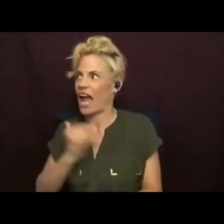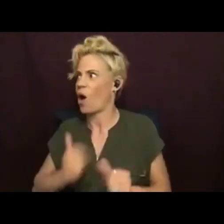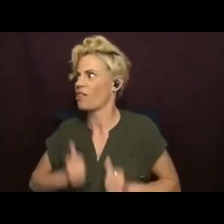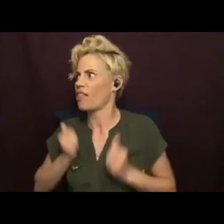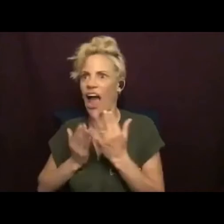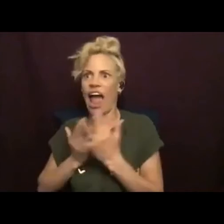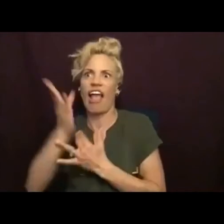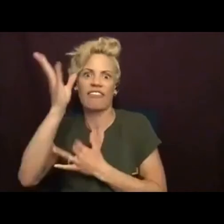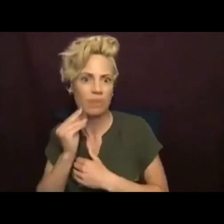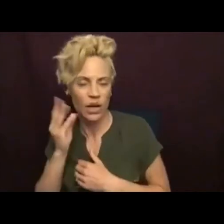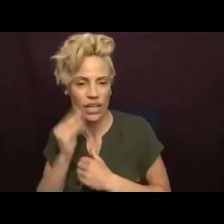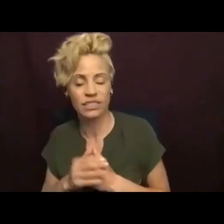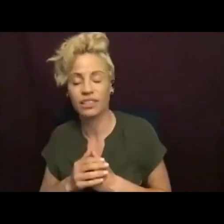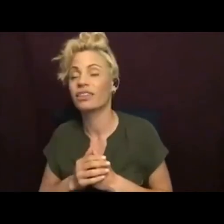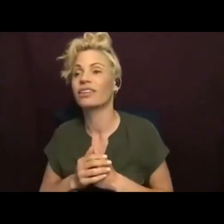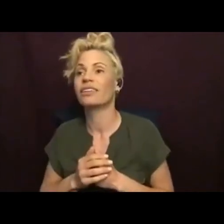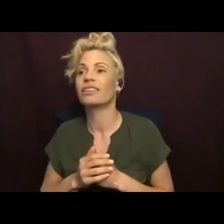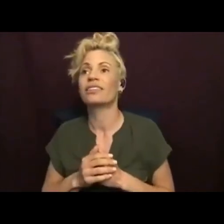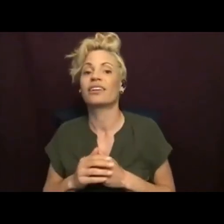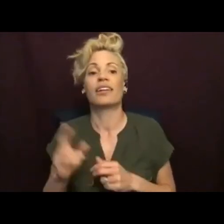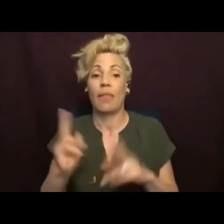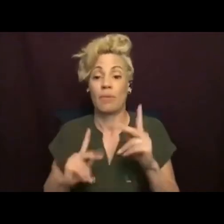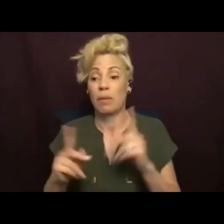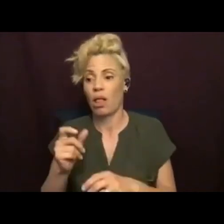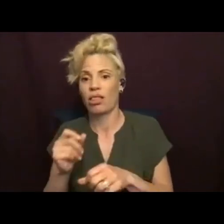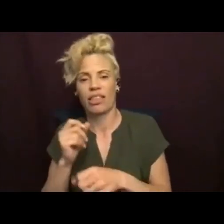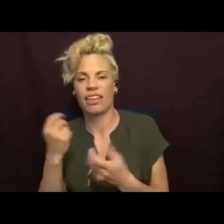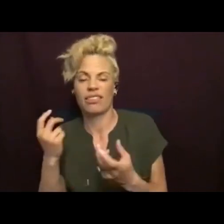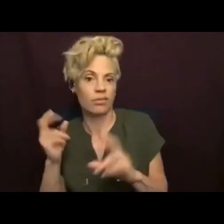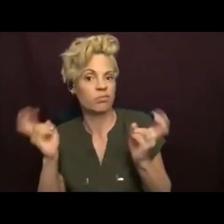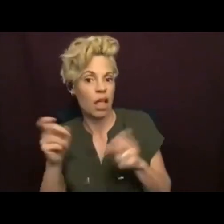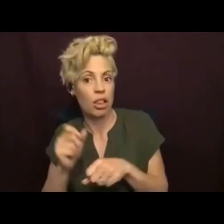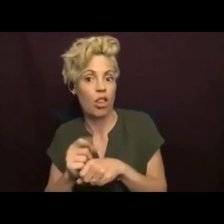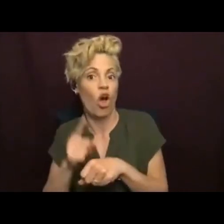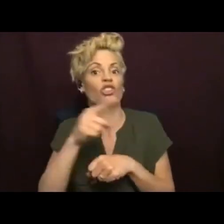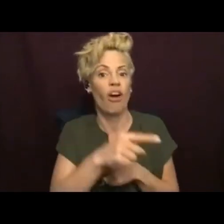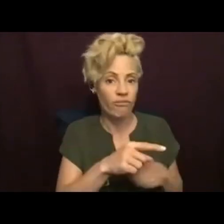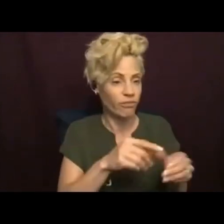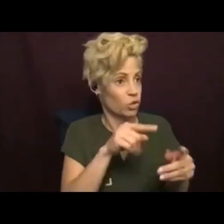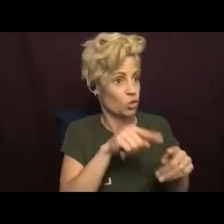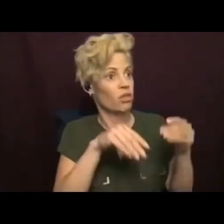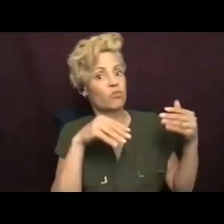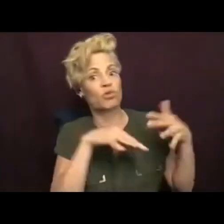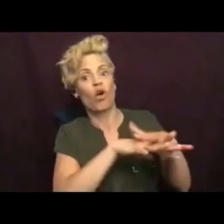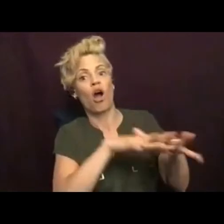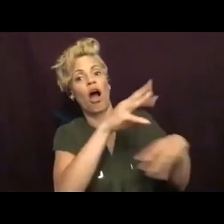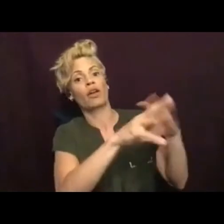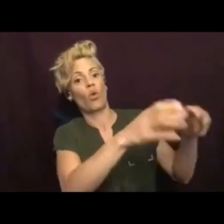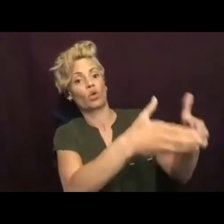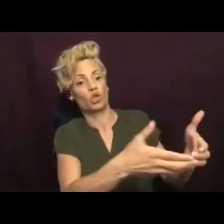by that broader culture who doesn't quite understand what we understand which is how disability can make visible